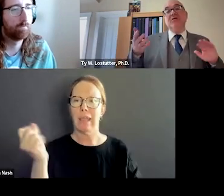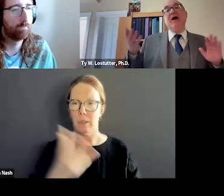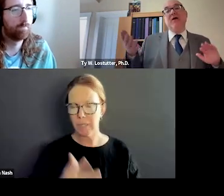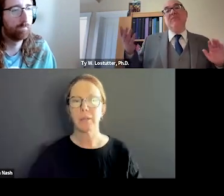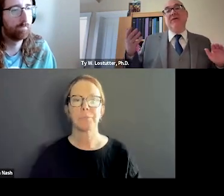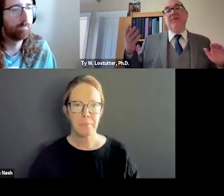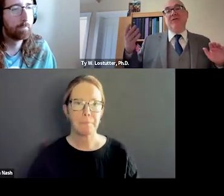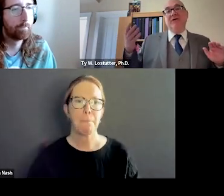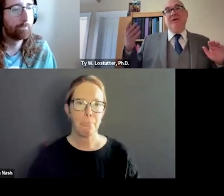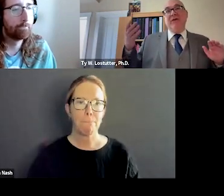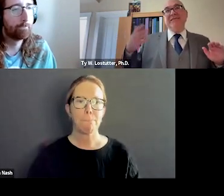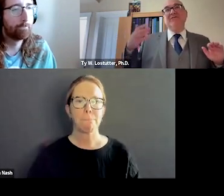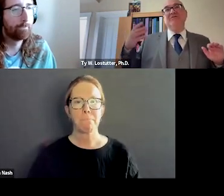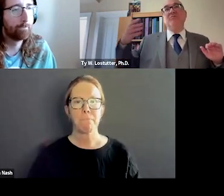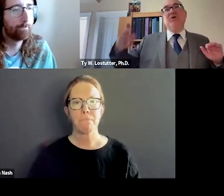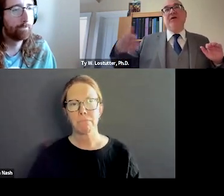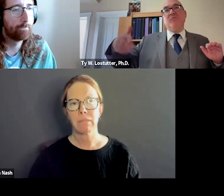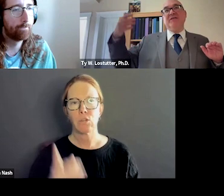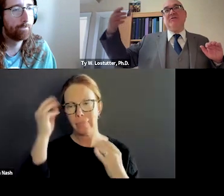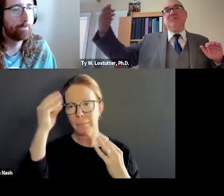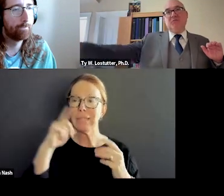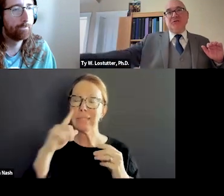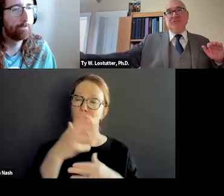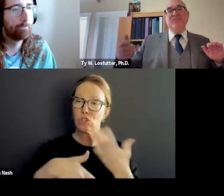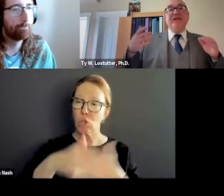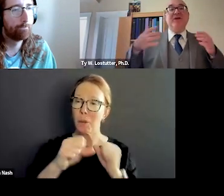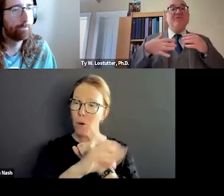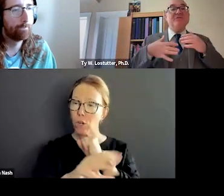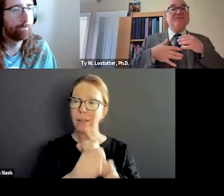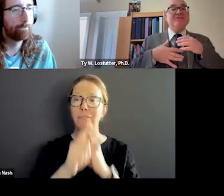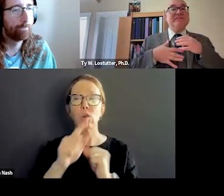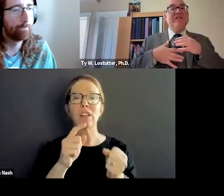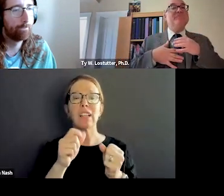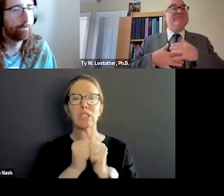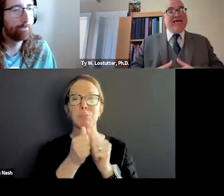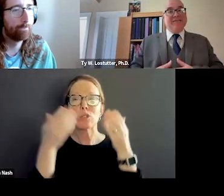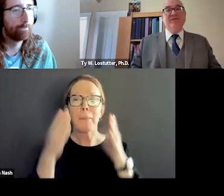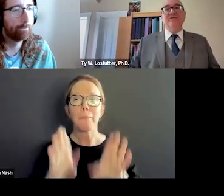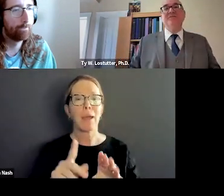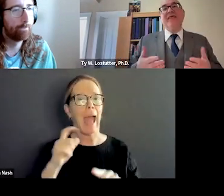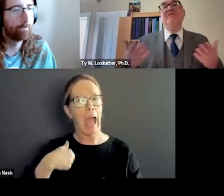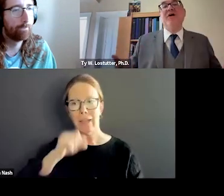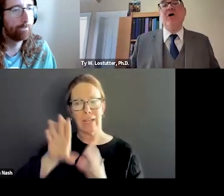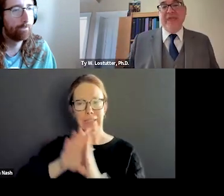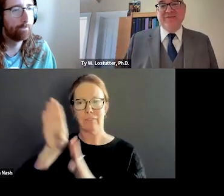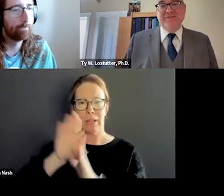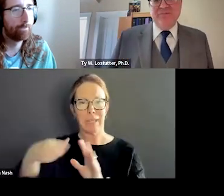So you might want to think about is there social marketing we could do for sports betting? But I don't have those messages developed yet. Sorry, that was a very long answer